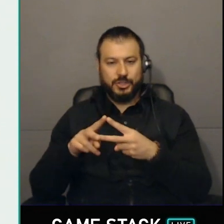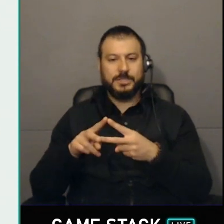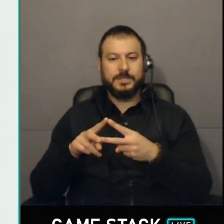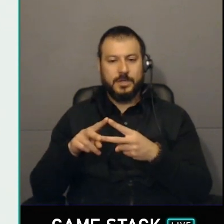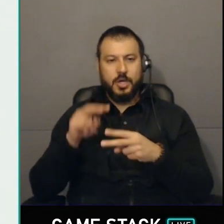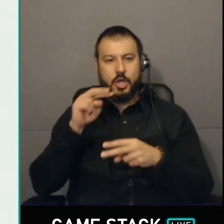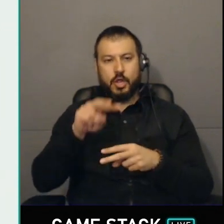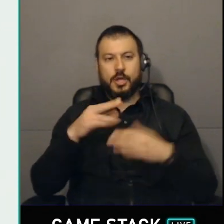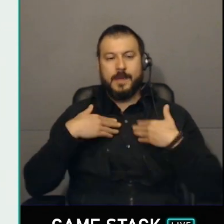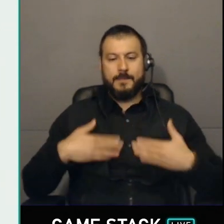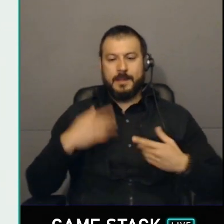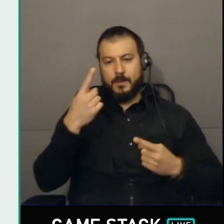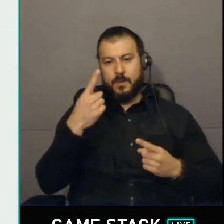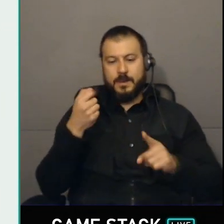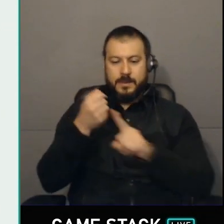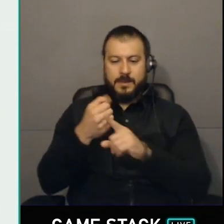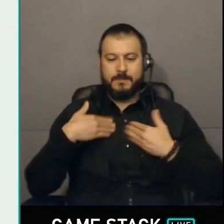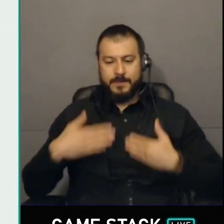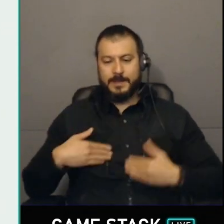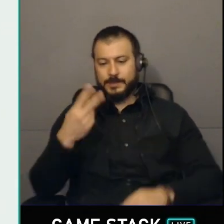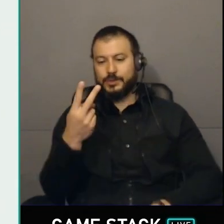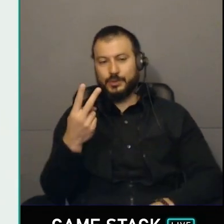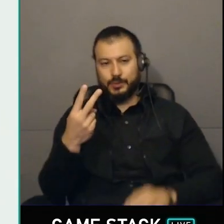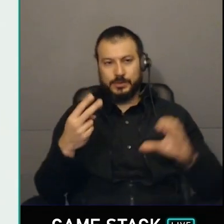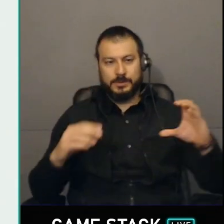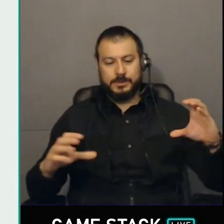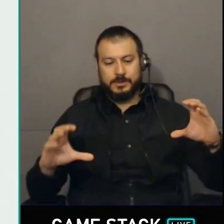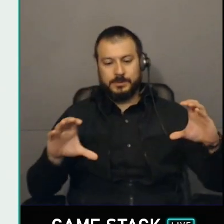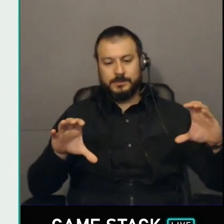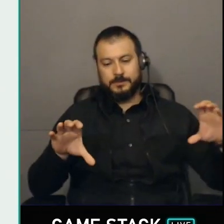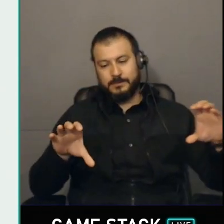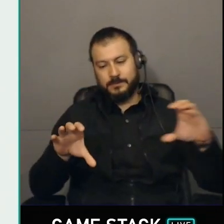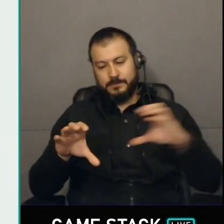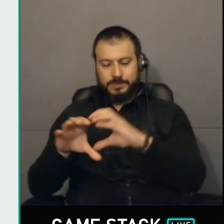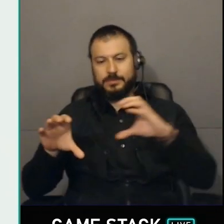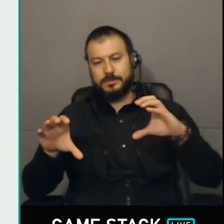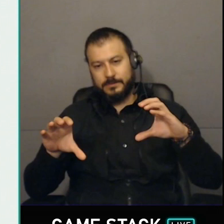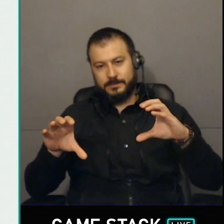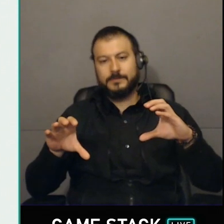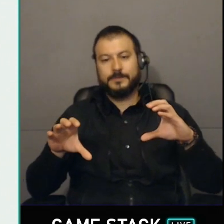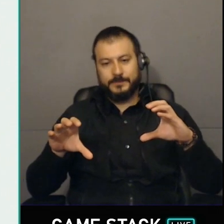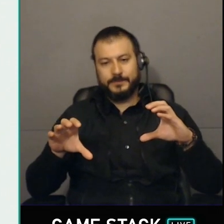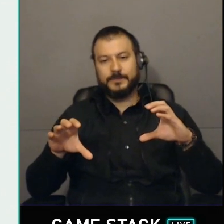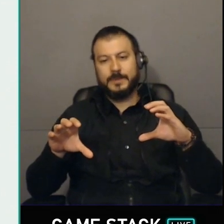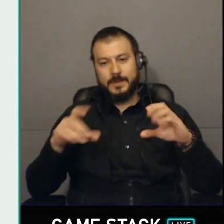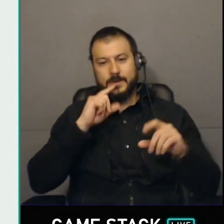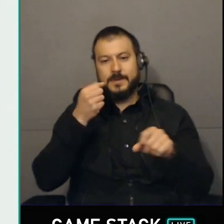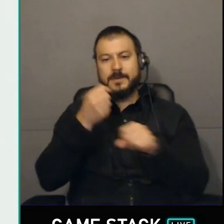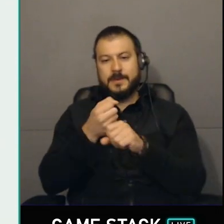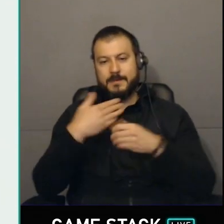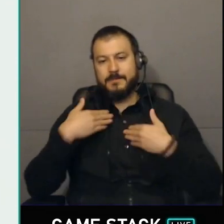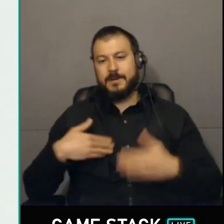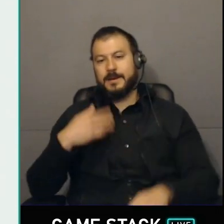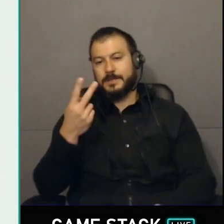Body one has an initial velocity coming in from the left, it’s going to hit body two,